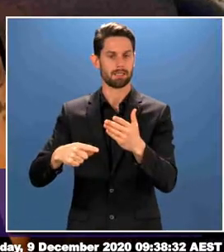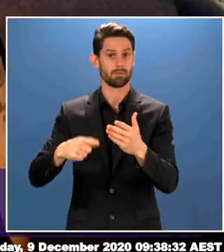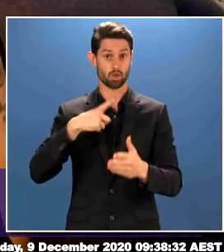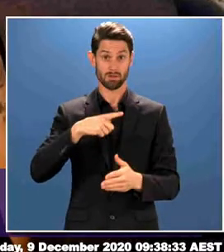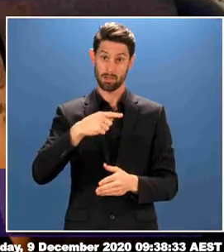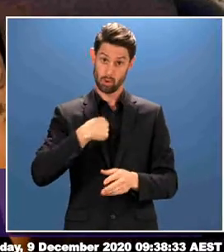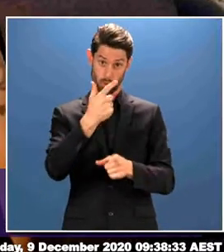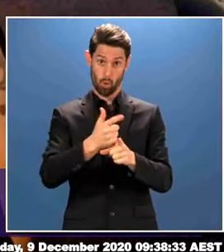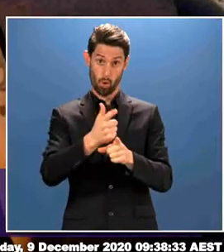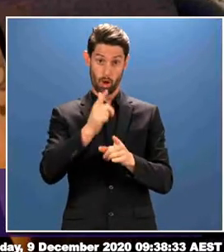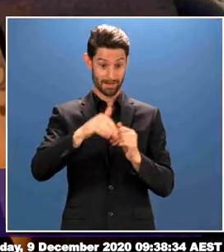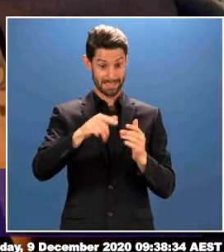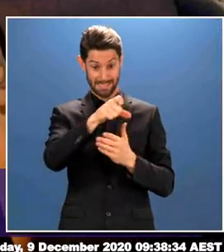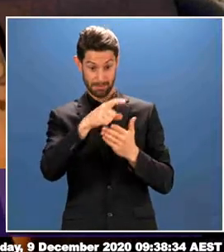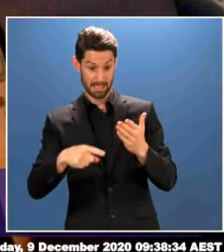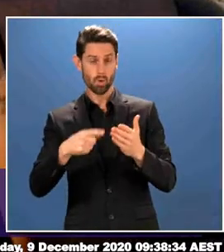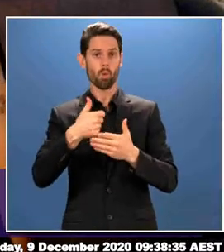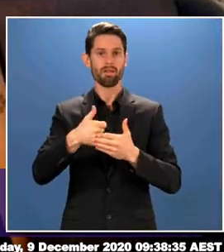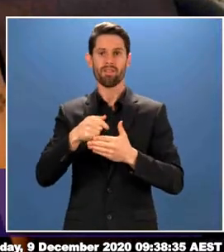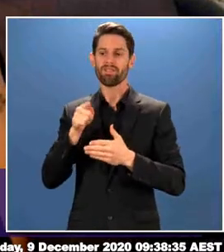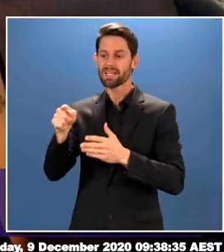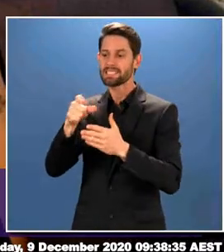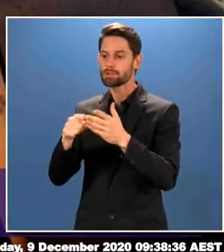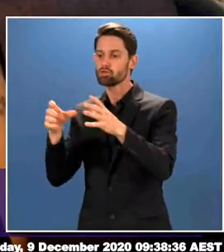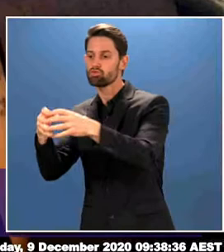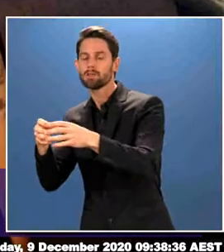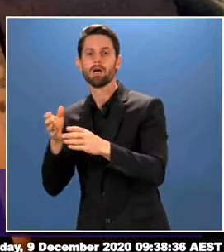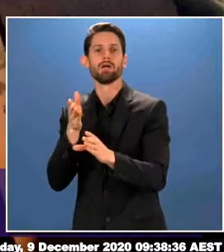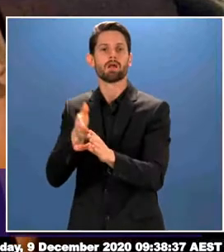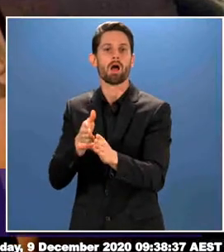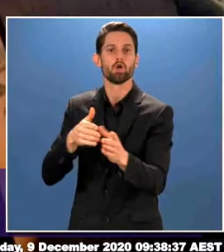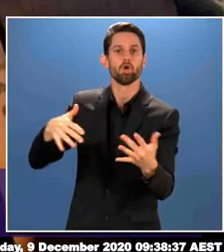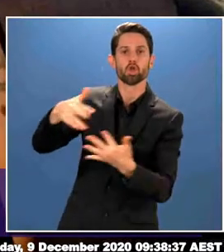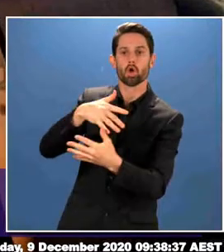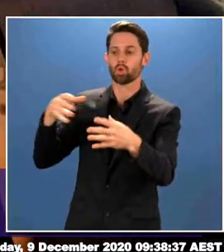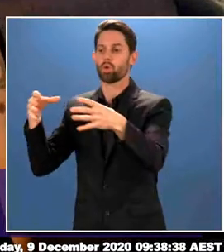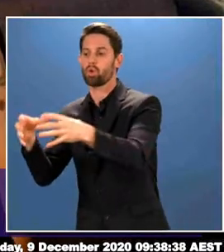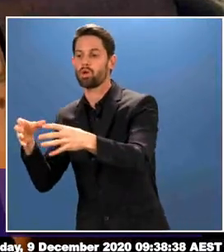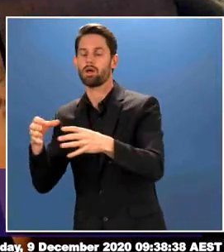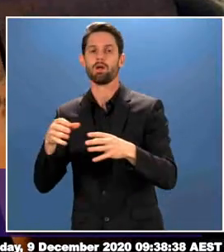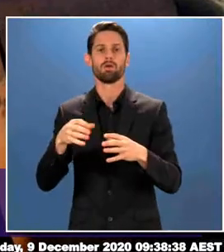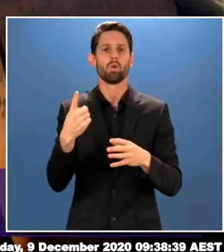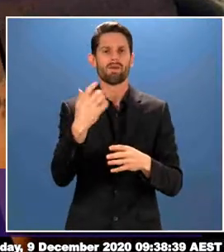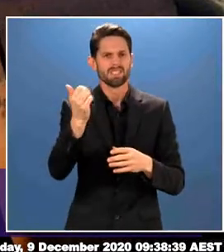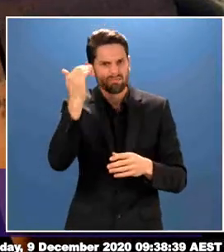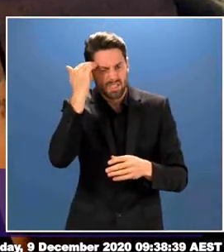talk about it in silos and say "This is a psychosocial disability, this is a group with intellectual disability", it was important to the